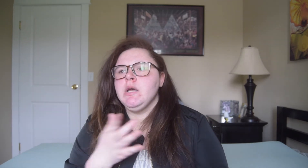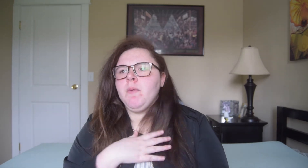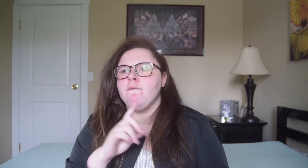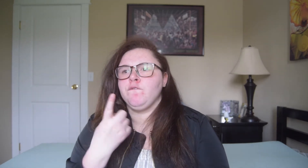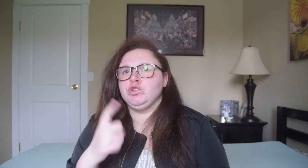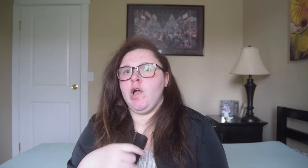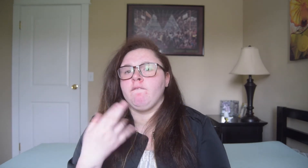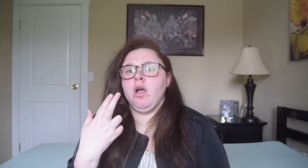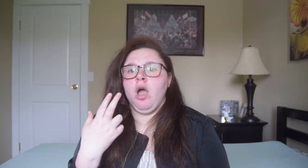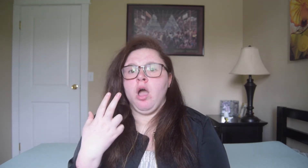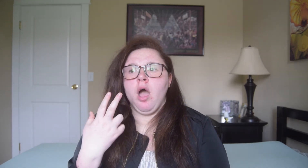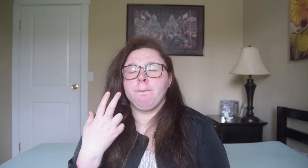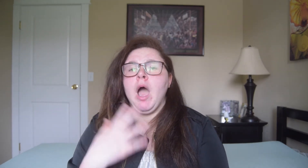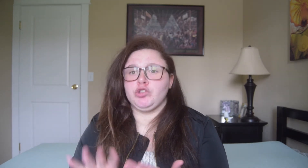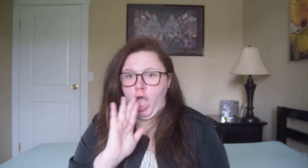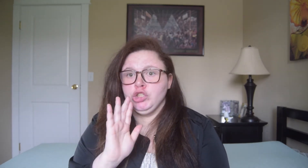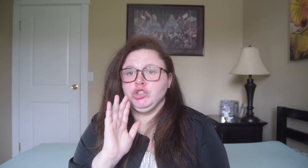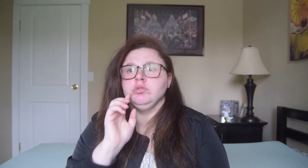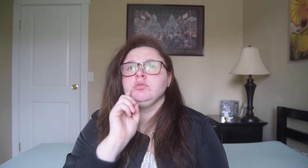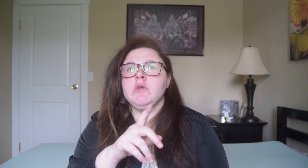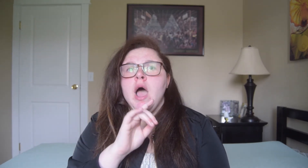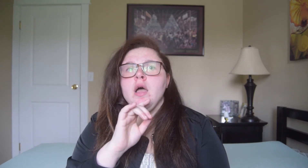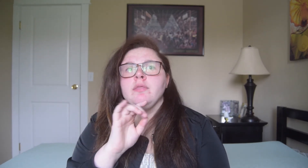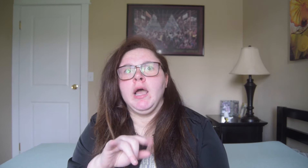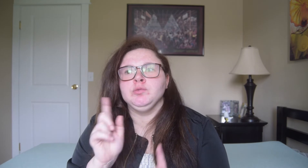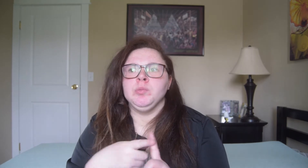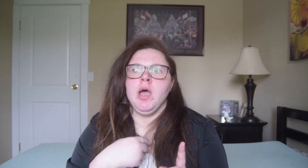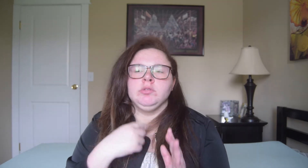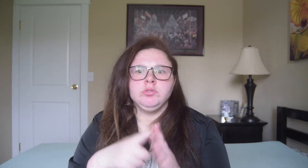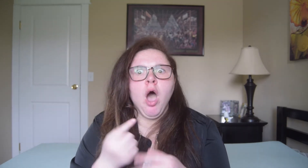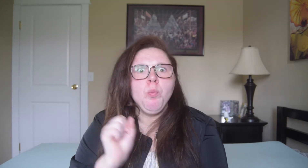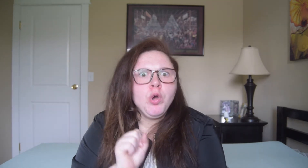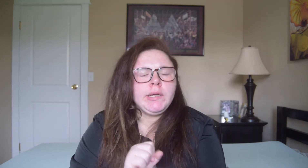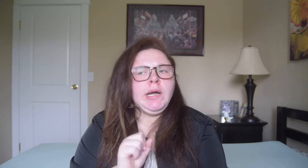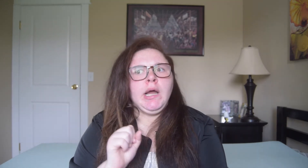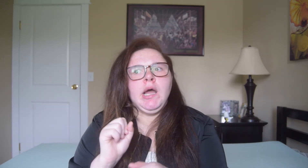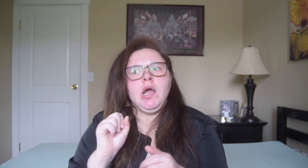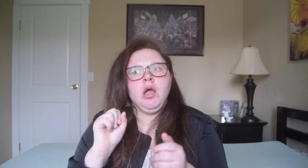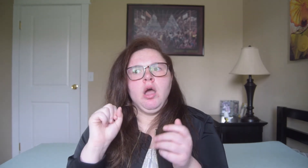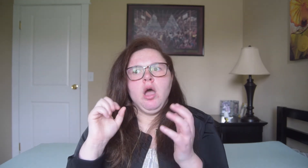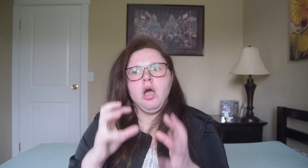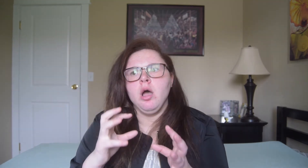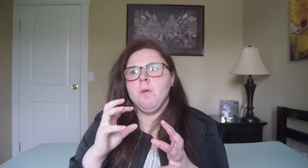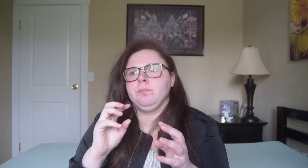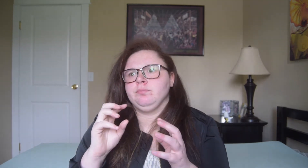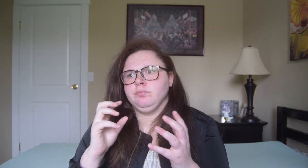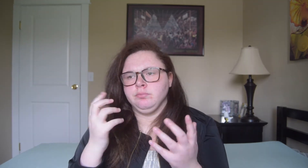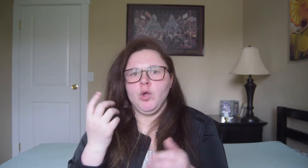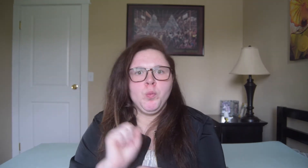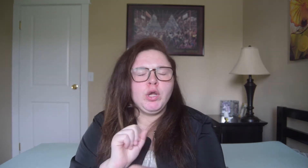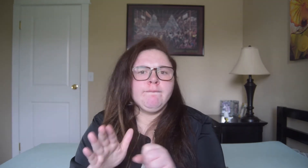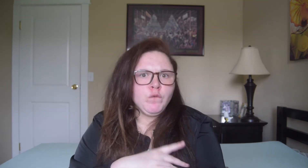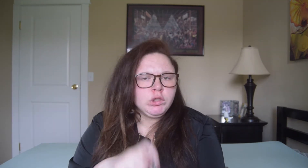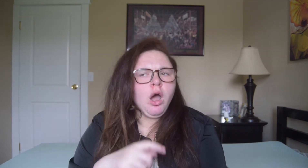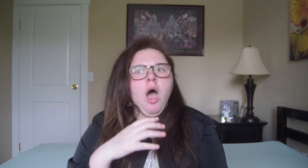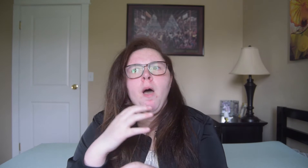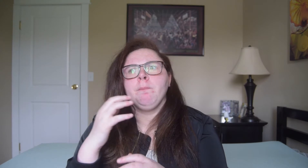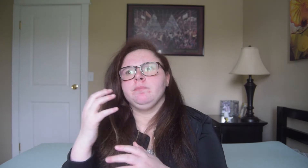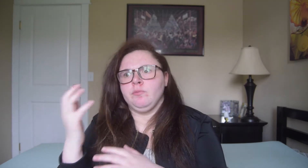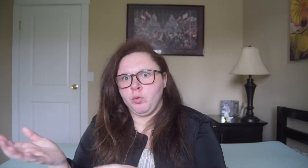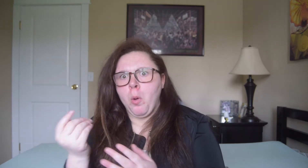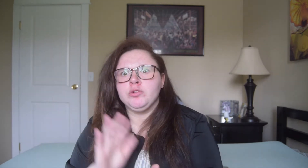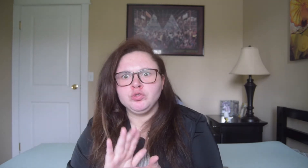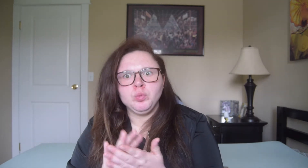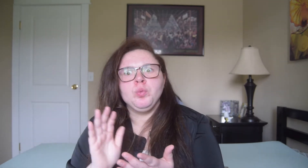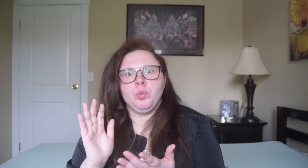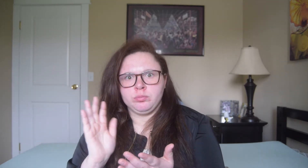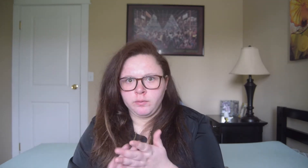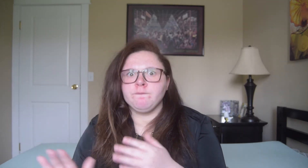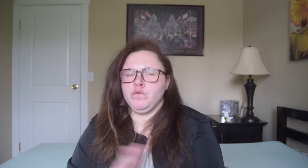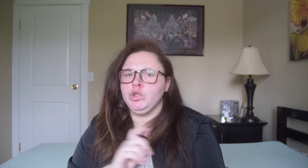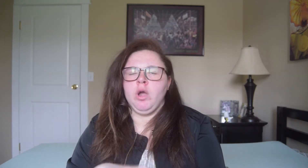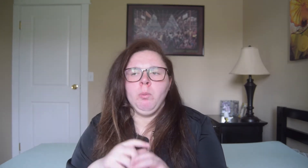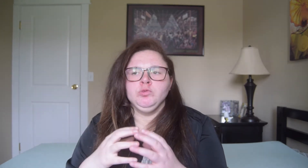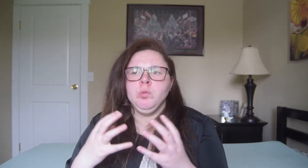Then, my first year of college - that's when I started working and going to school both full time